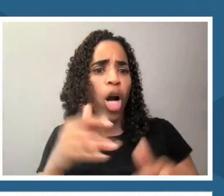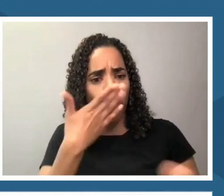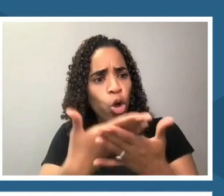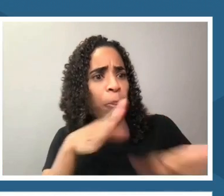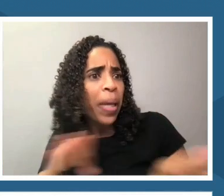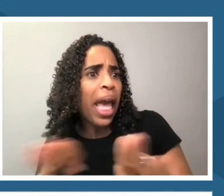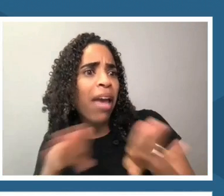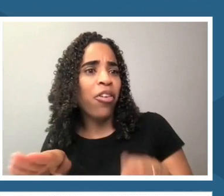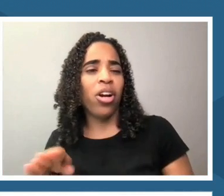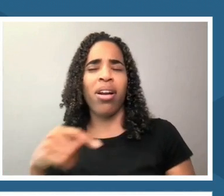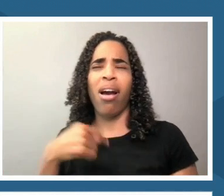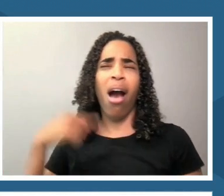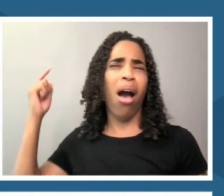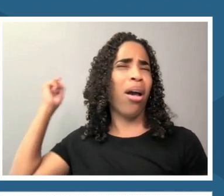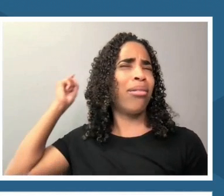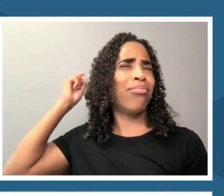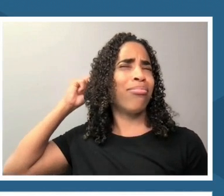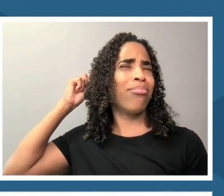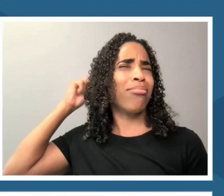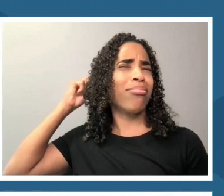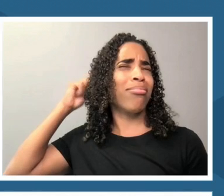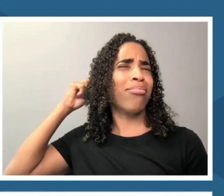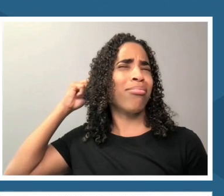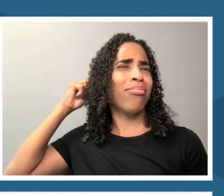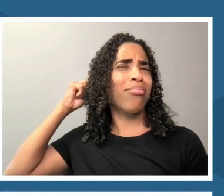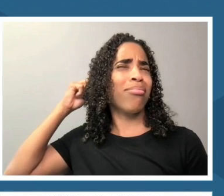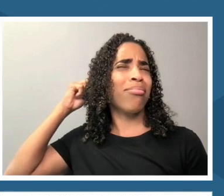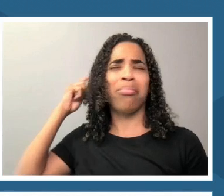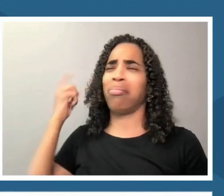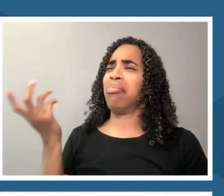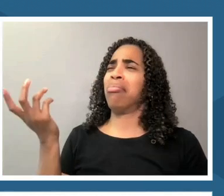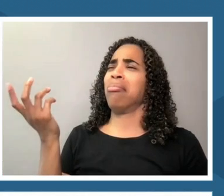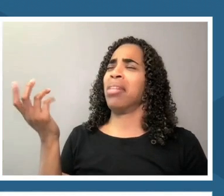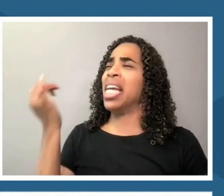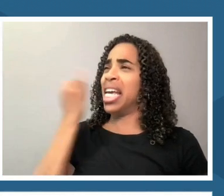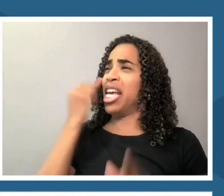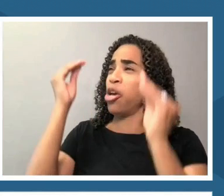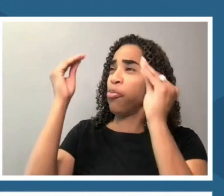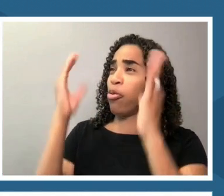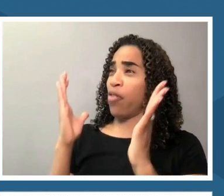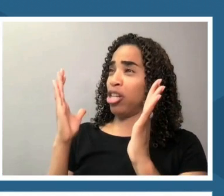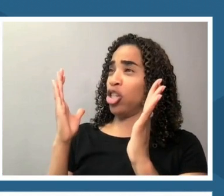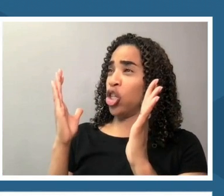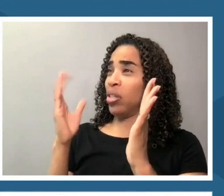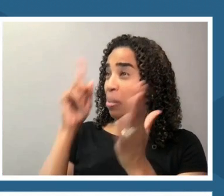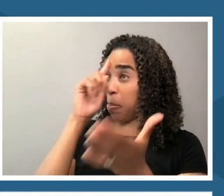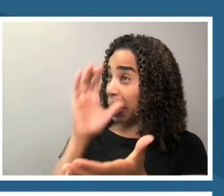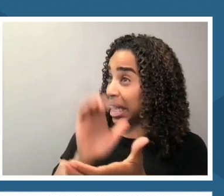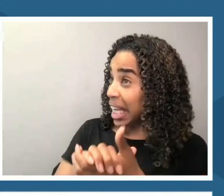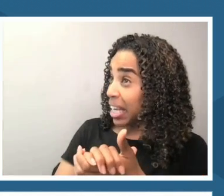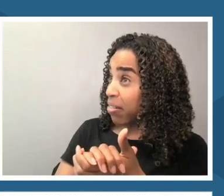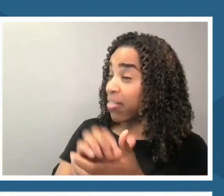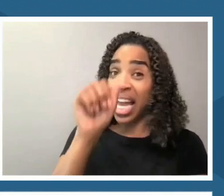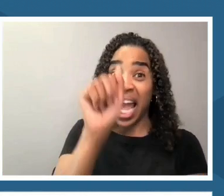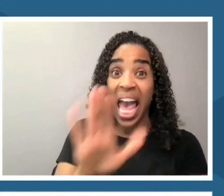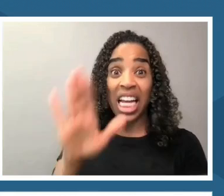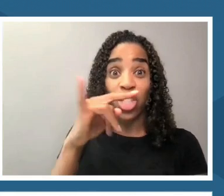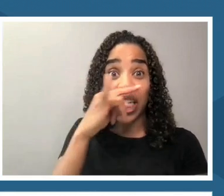when i hear those kind of comments right if educators subconsciously believe that